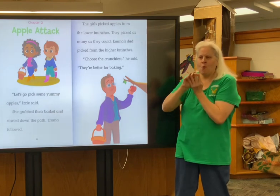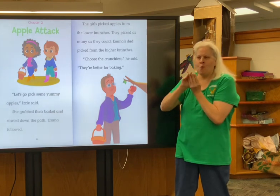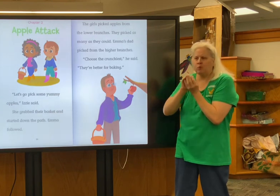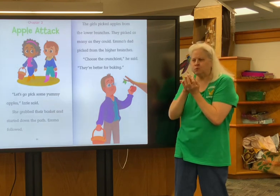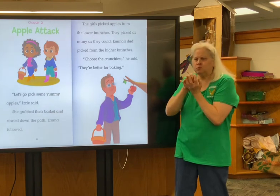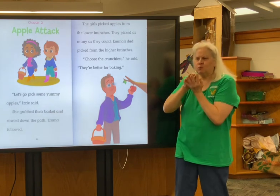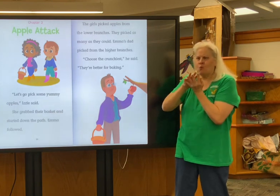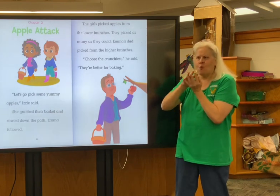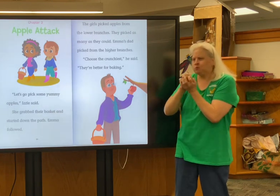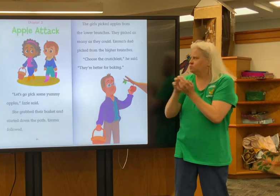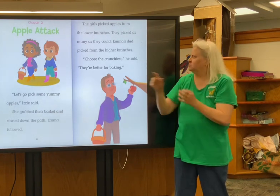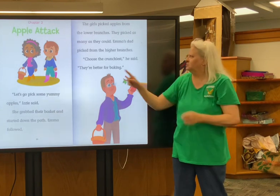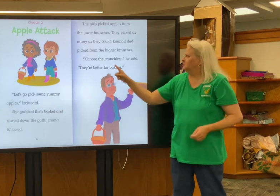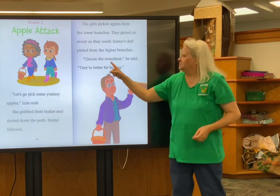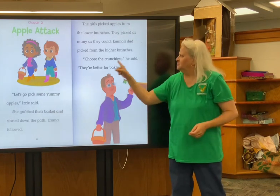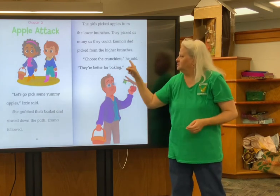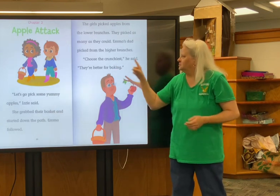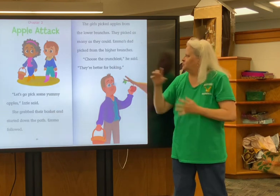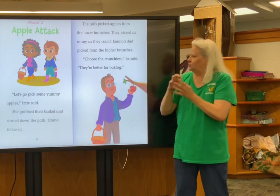"Choose the crunchiest," he said.